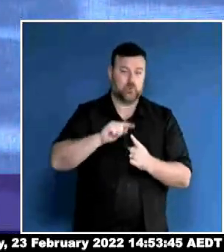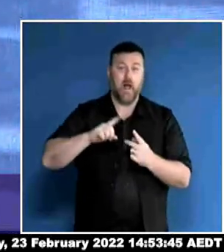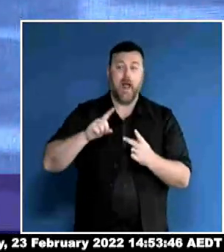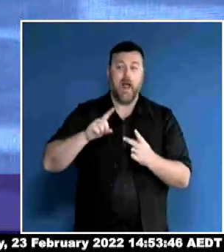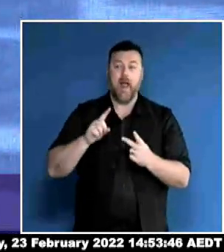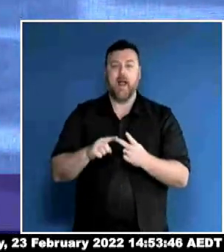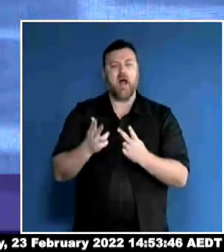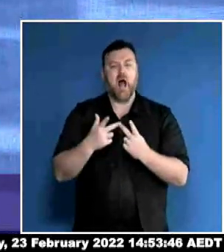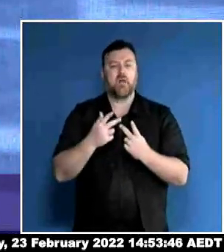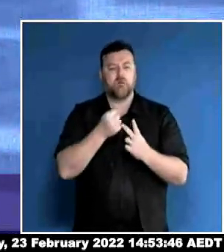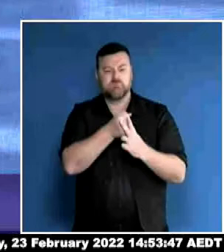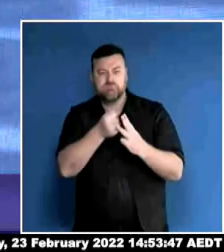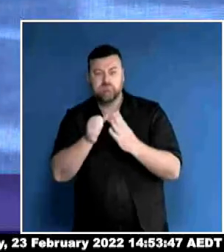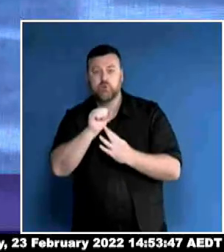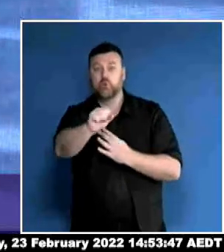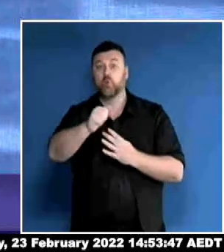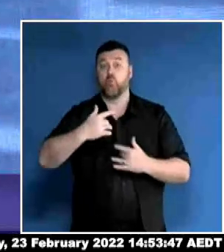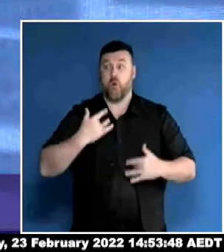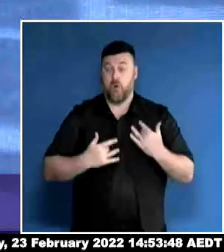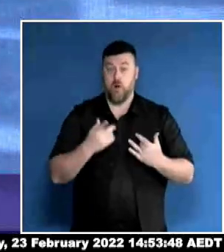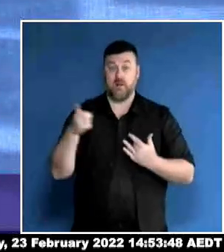of having a permanent job and a career.